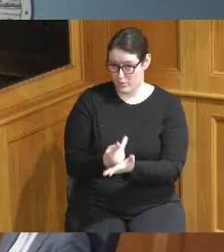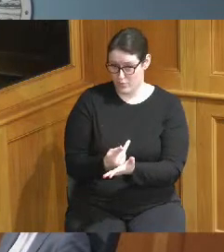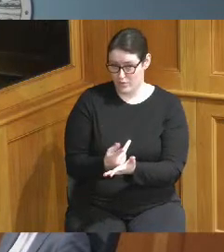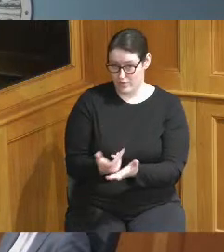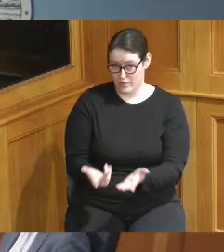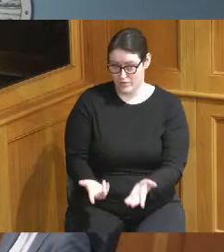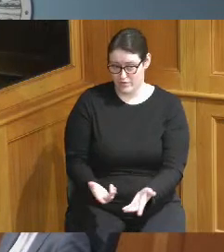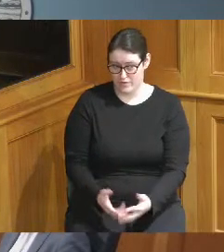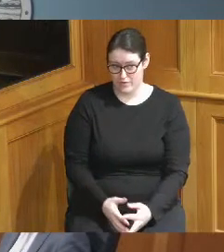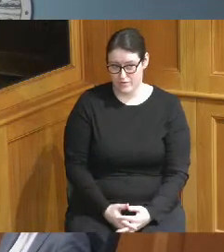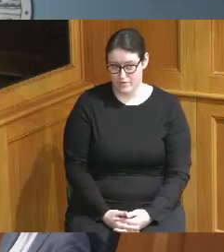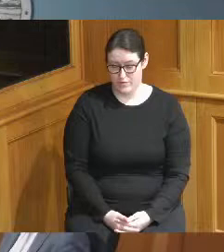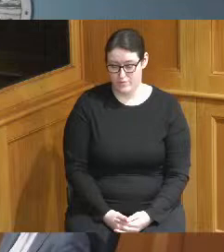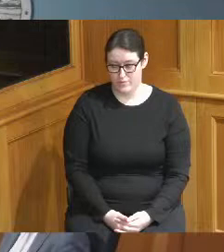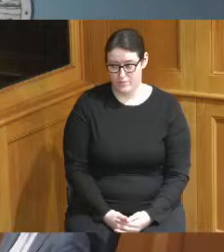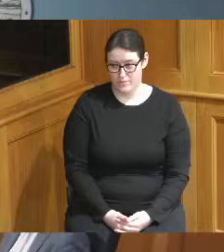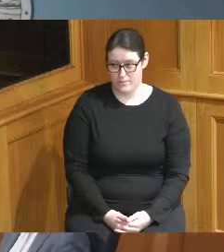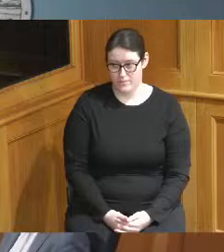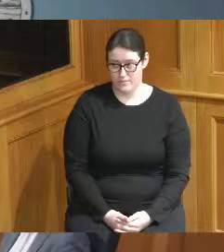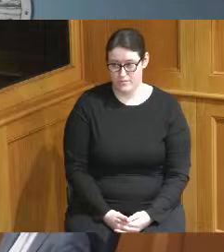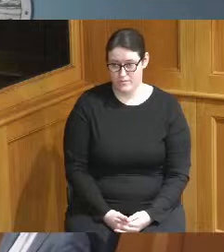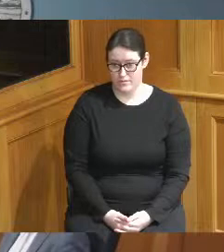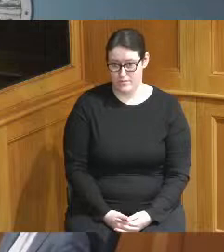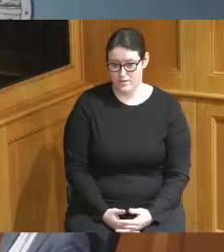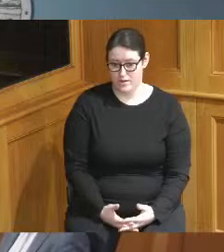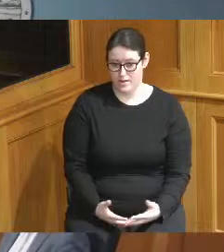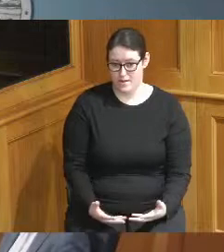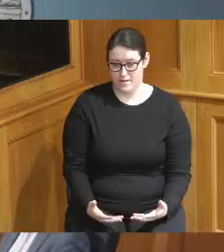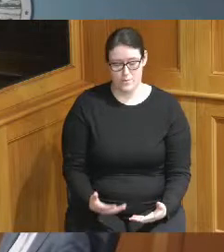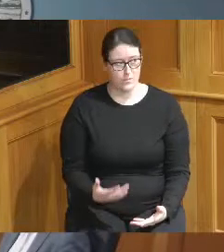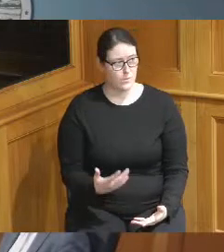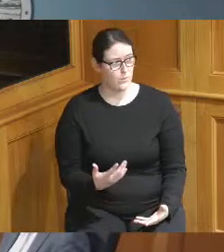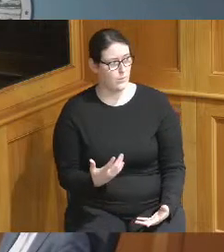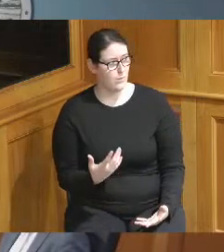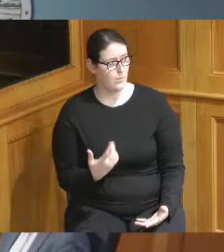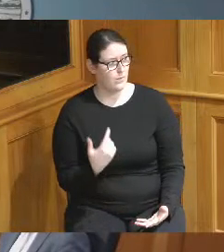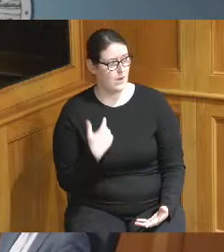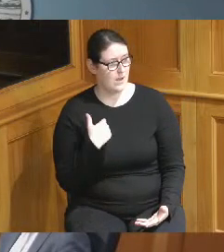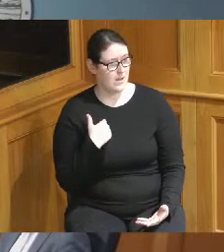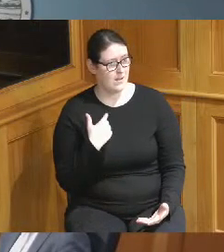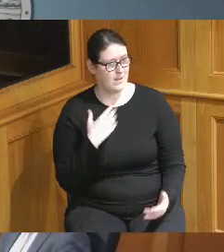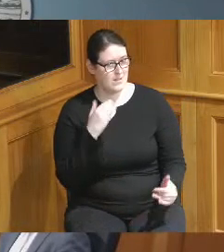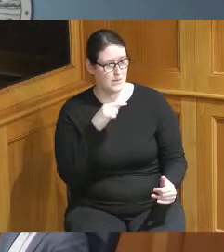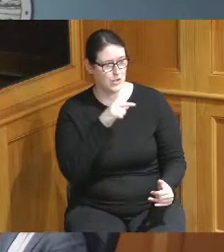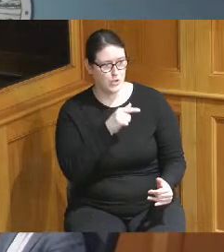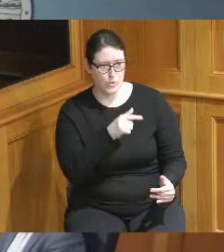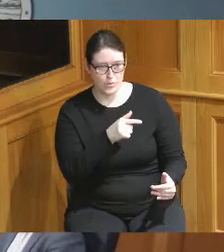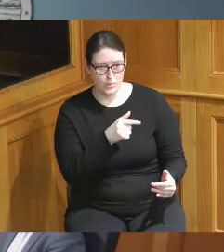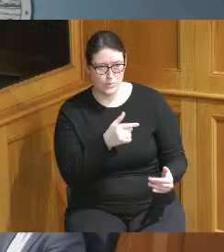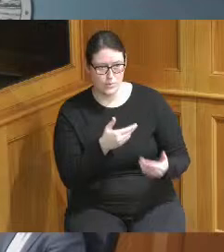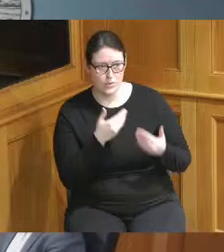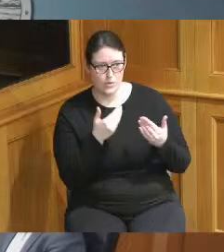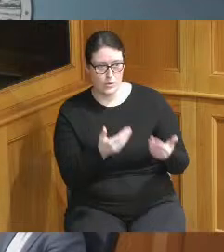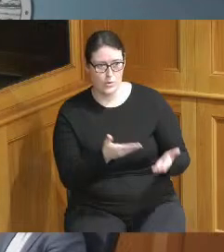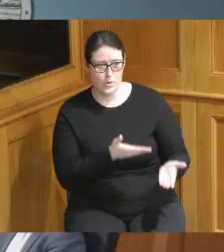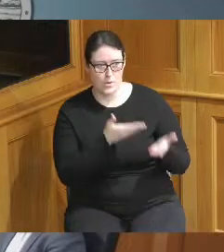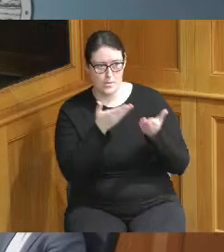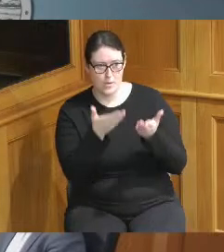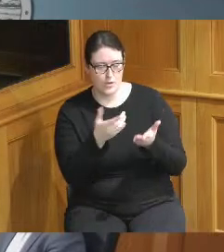here when you did the original one so you just (Administrator Aluotto) yeah so I'm I'm sorry Commissioner yes so so this is a four-year renewal of the services